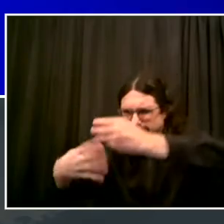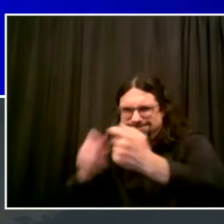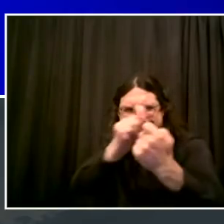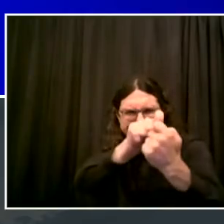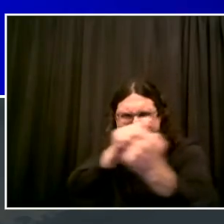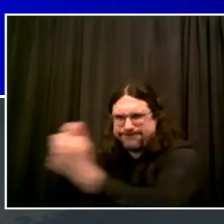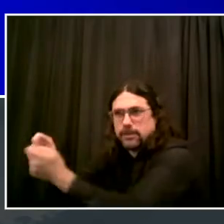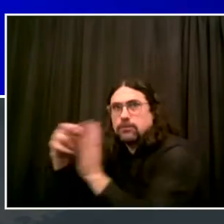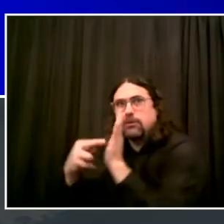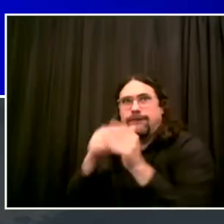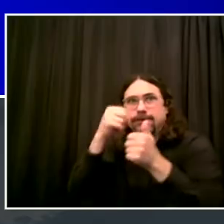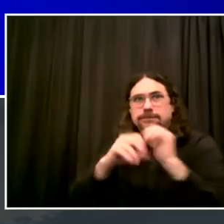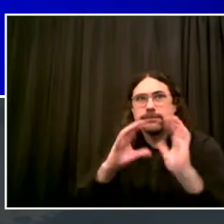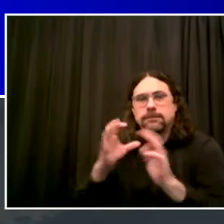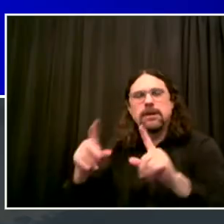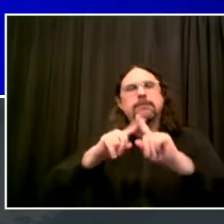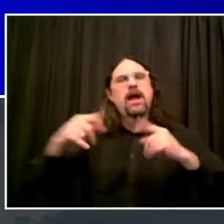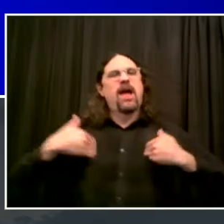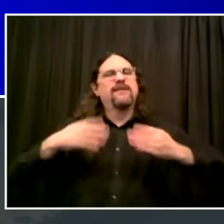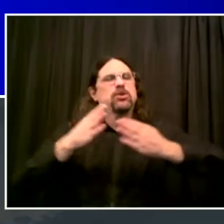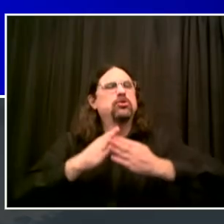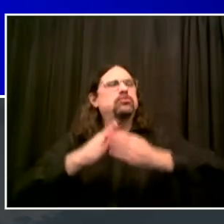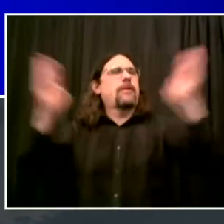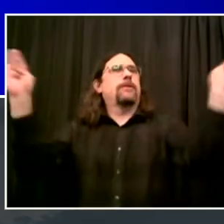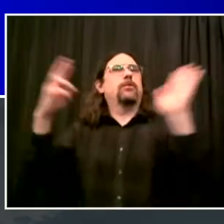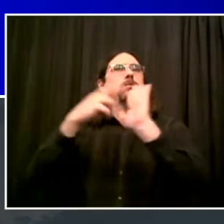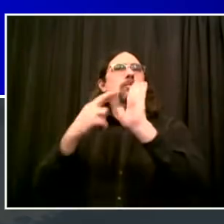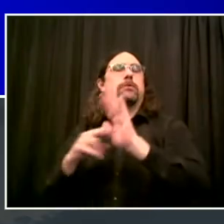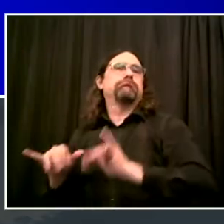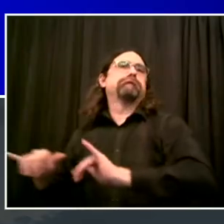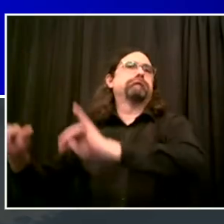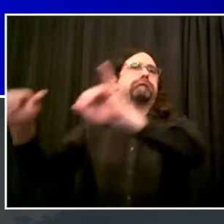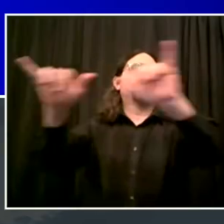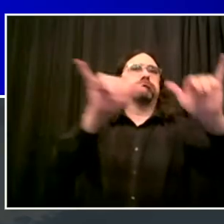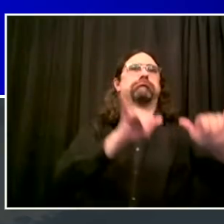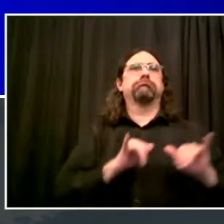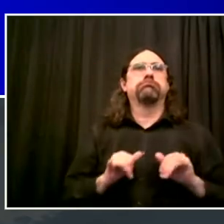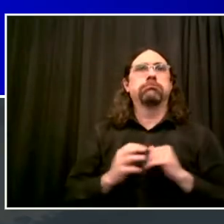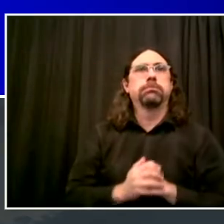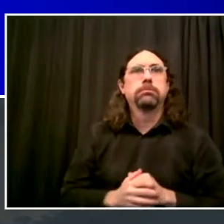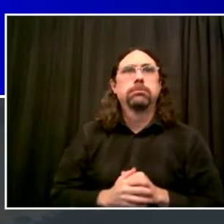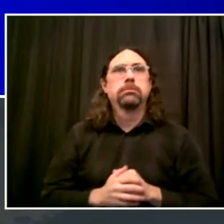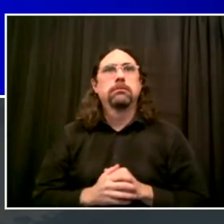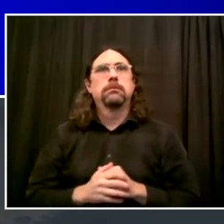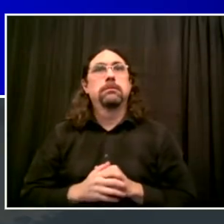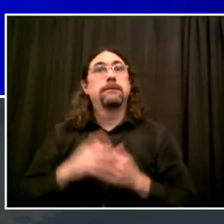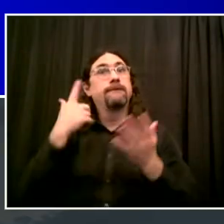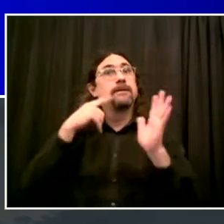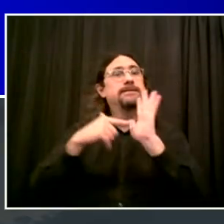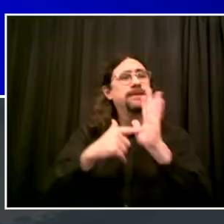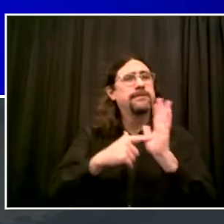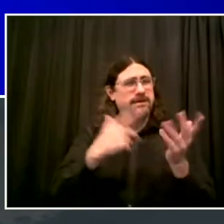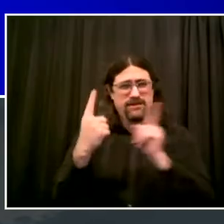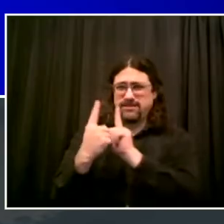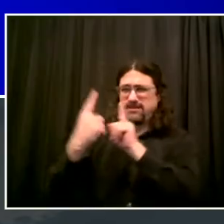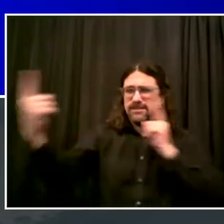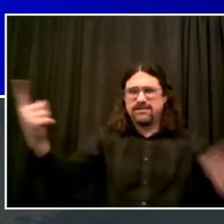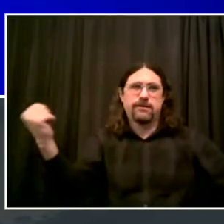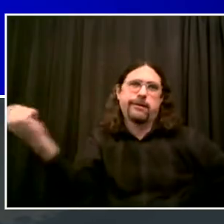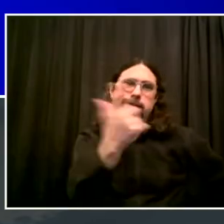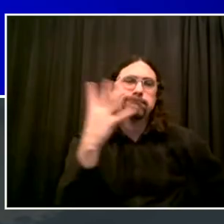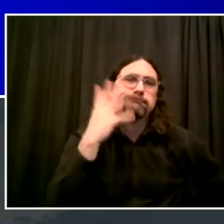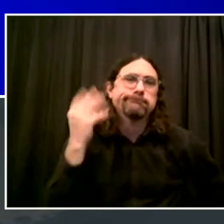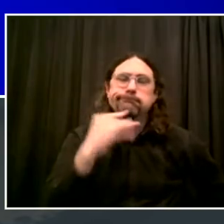THERE ARE SE OM